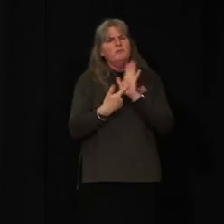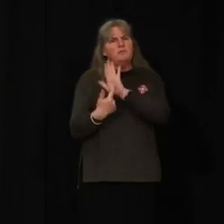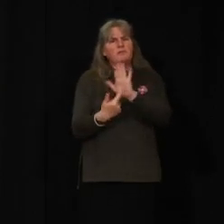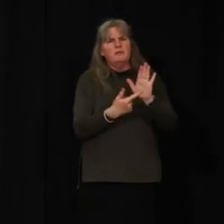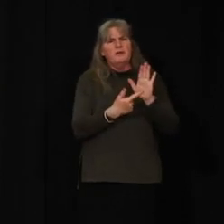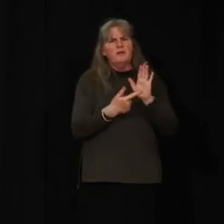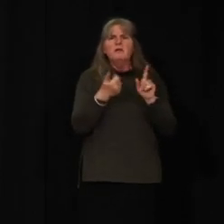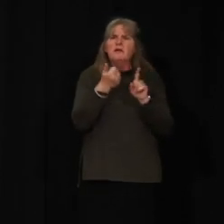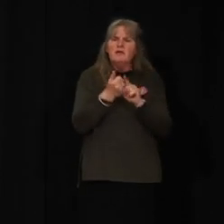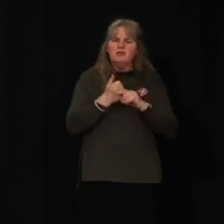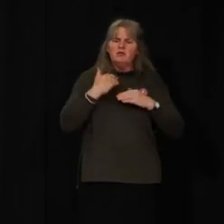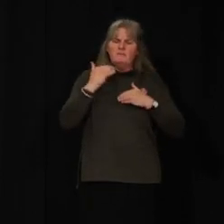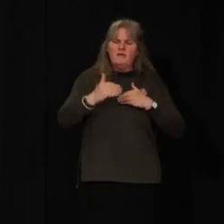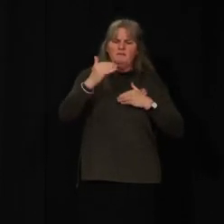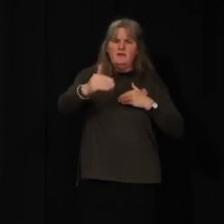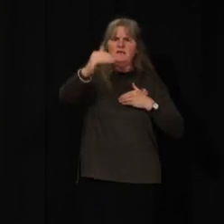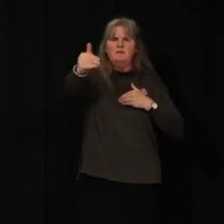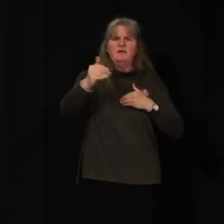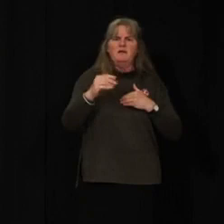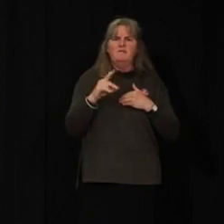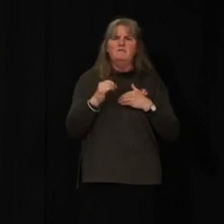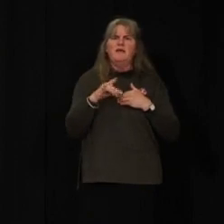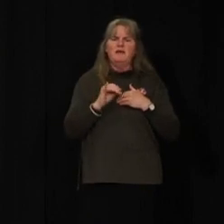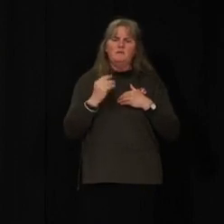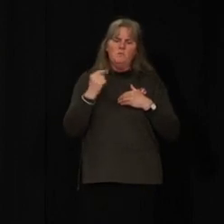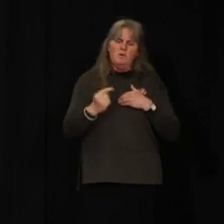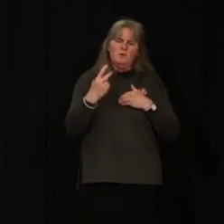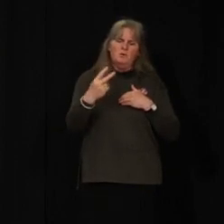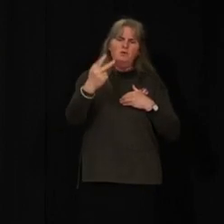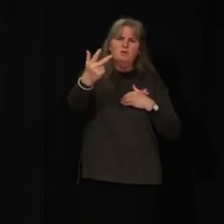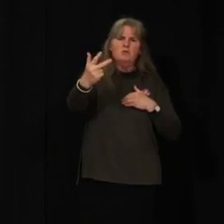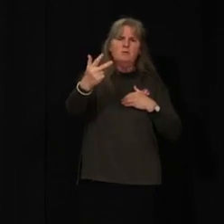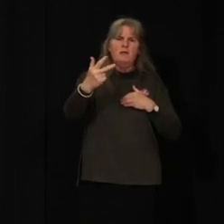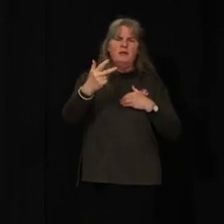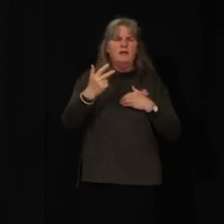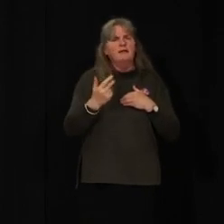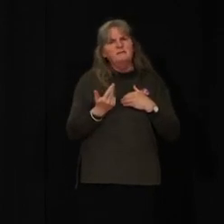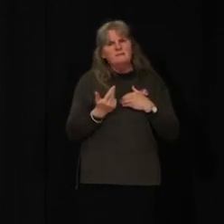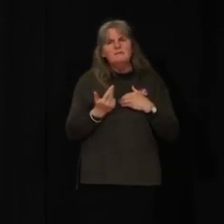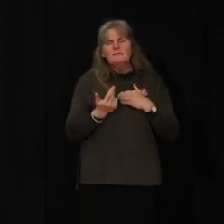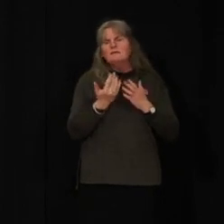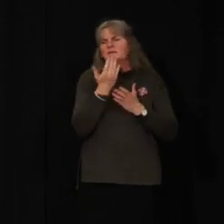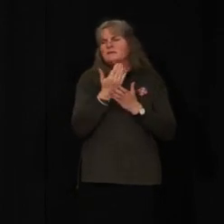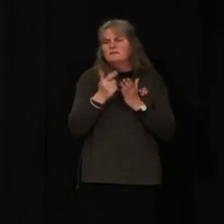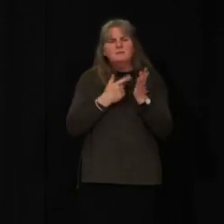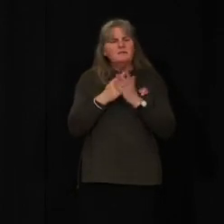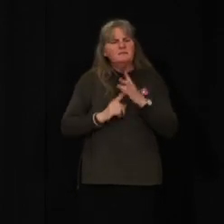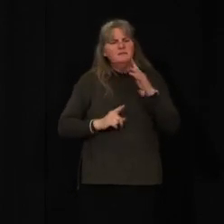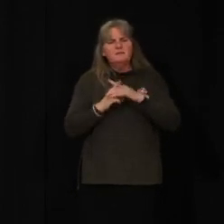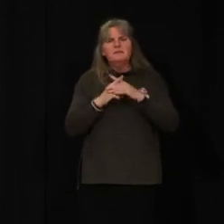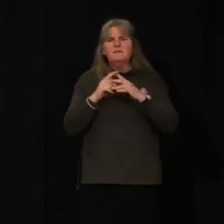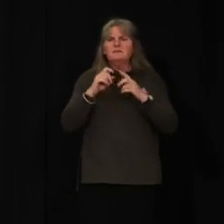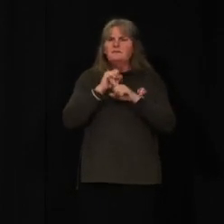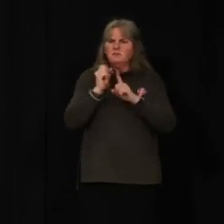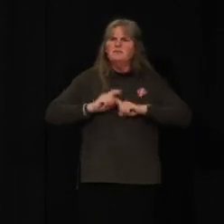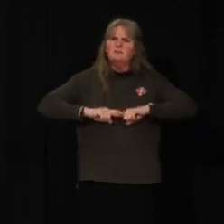for each of the phases as we get into them. It is not a catchall, of course there will be certain circumstances for businesses but